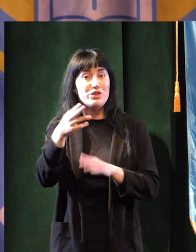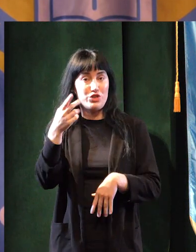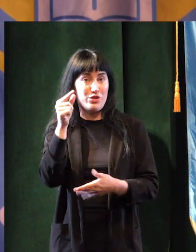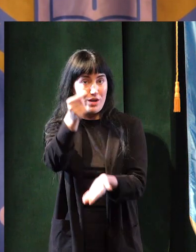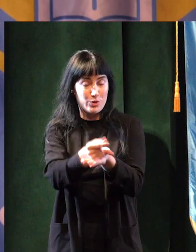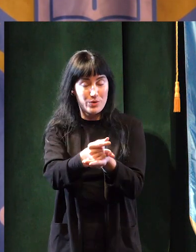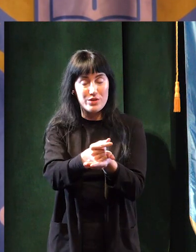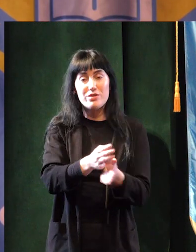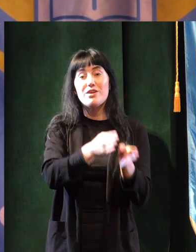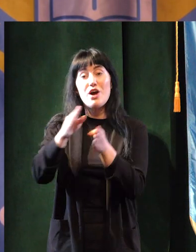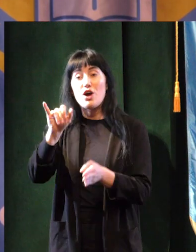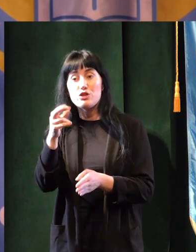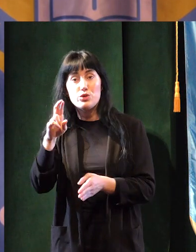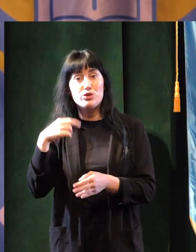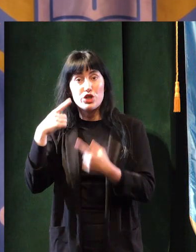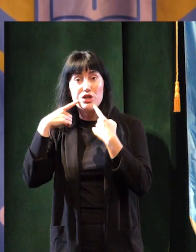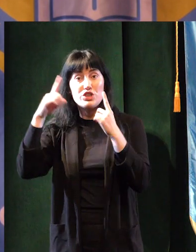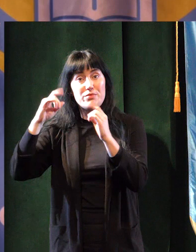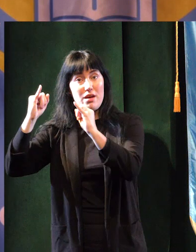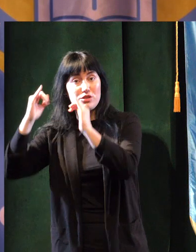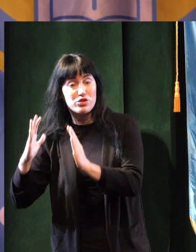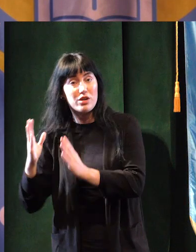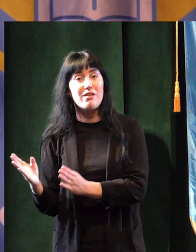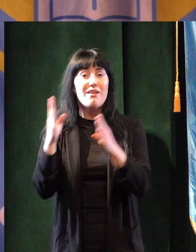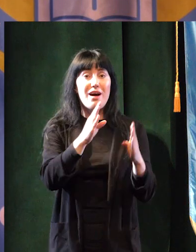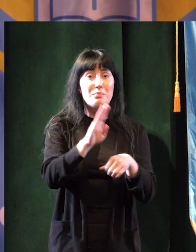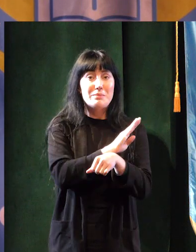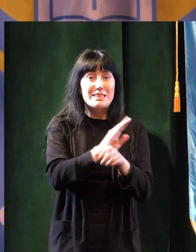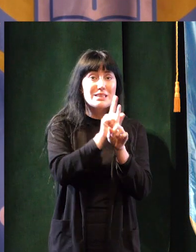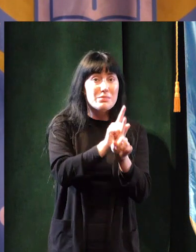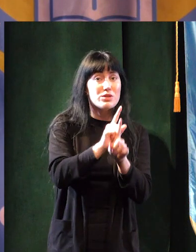a junior achievement instructor a business mentor for pavilion high school